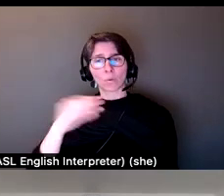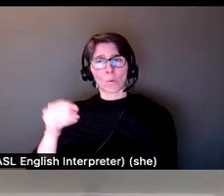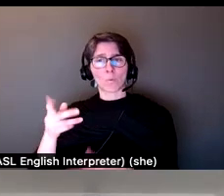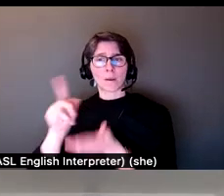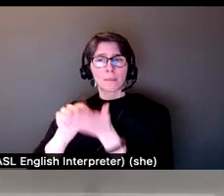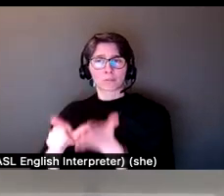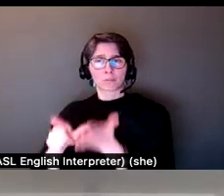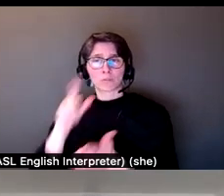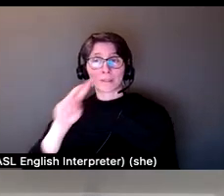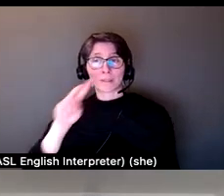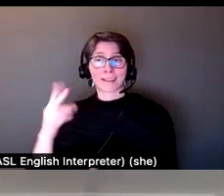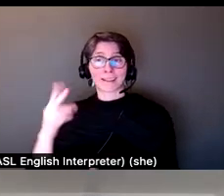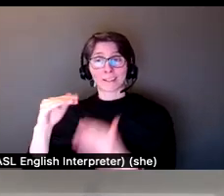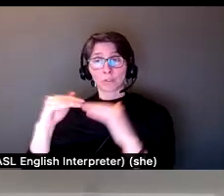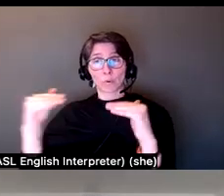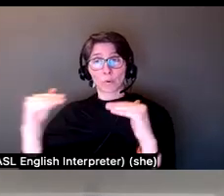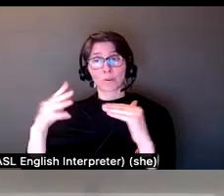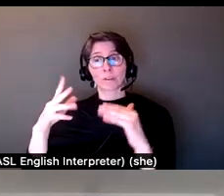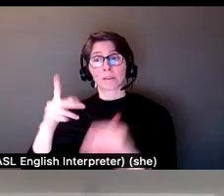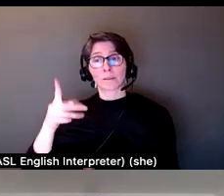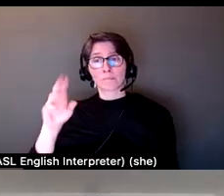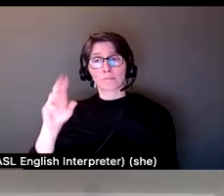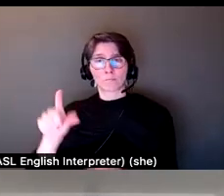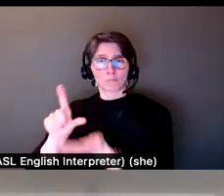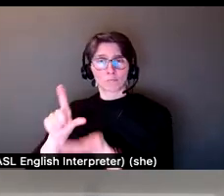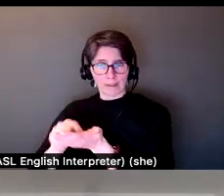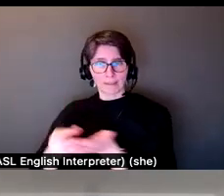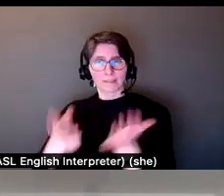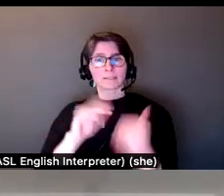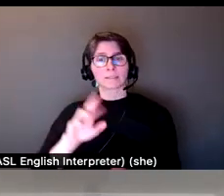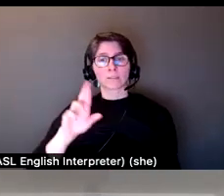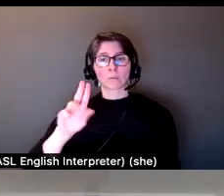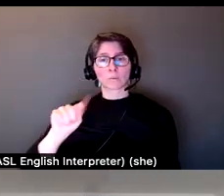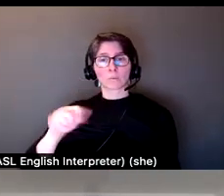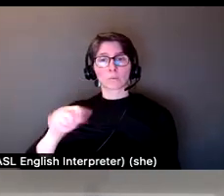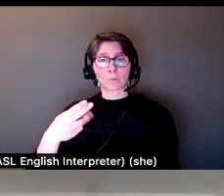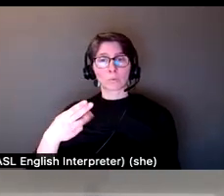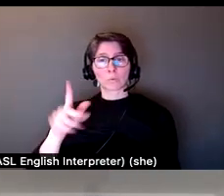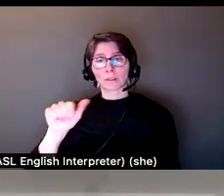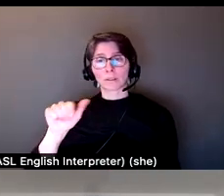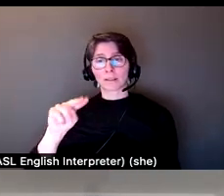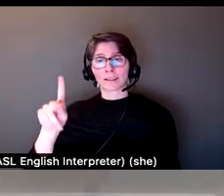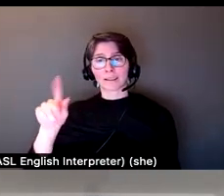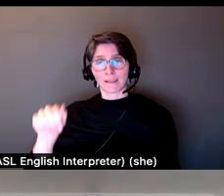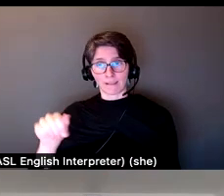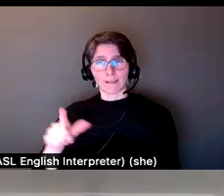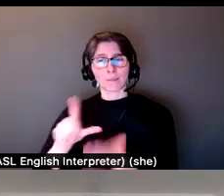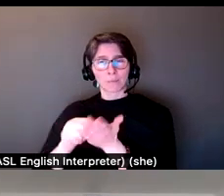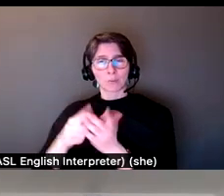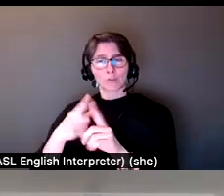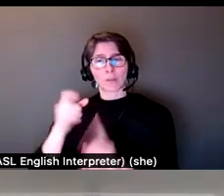and Ruth Linka, Publisher at Orca Book Publishers, will join us for a conversation where together